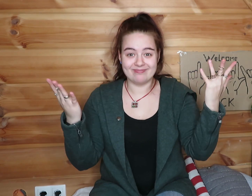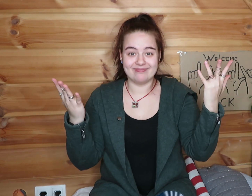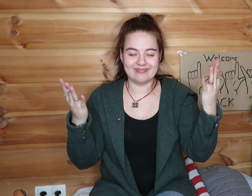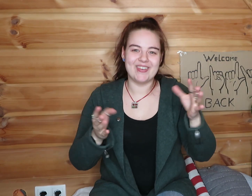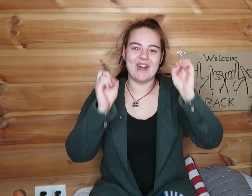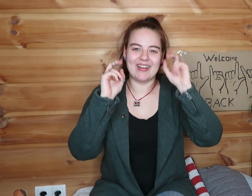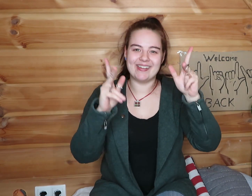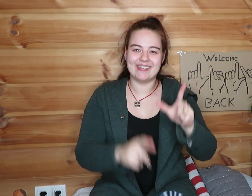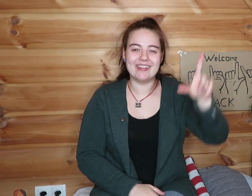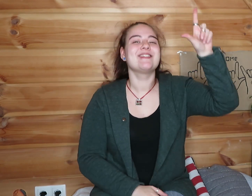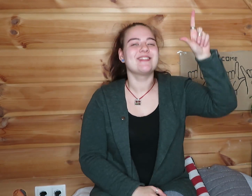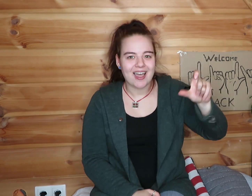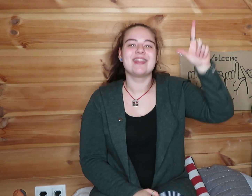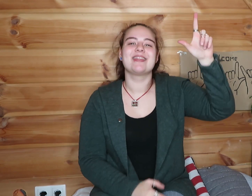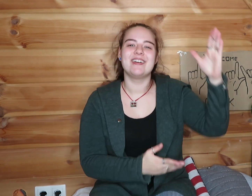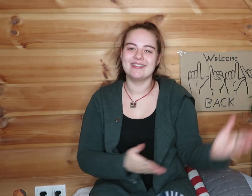Okay. Let´s start!